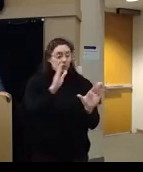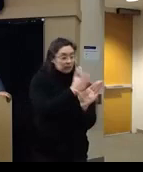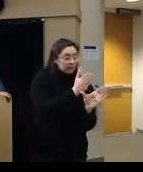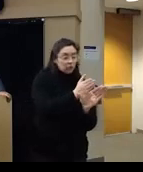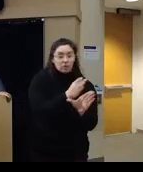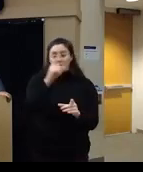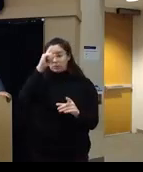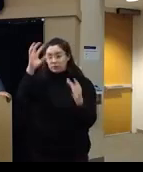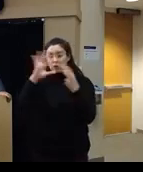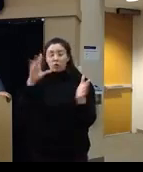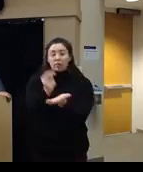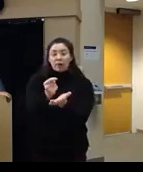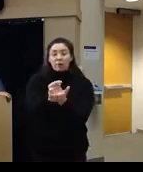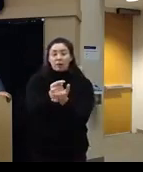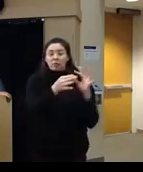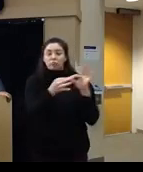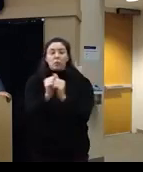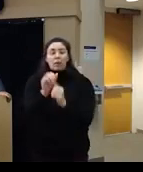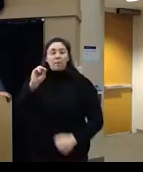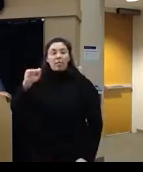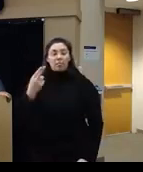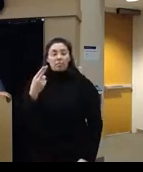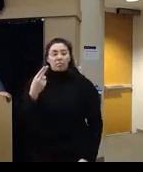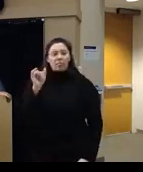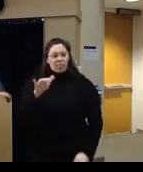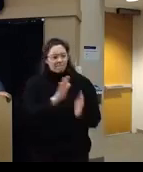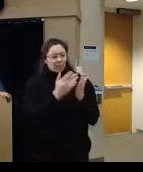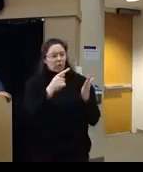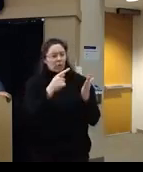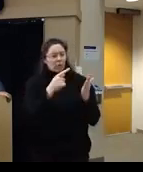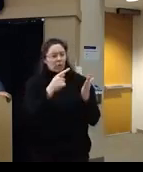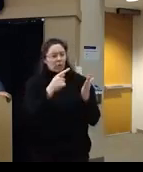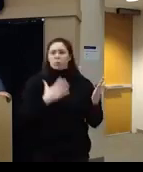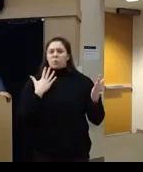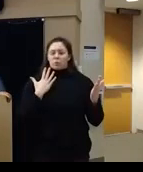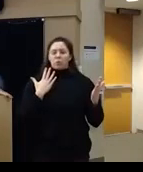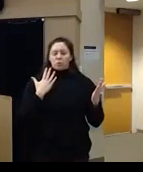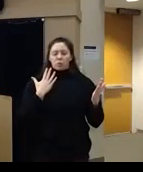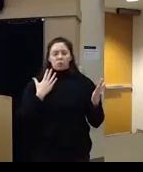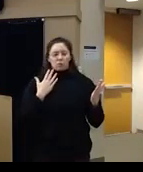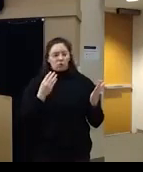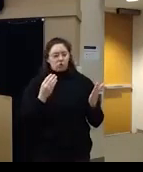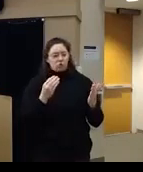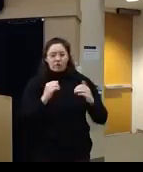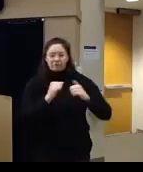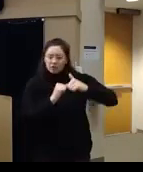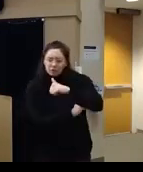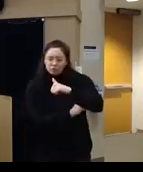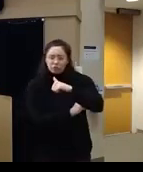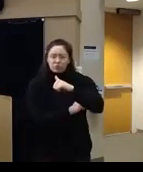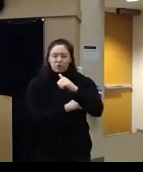myth and and that book was transformative for me it provided an ethical foundation for which